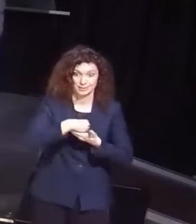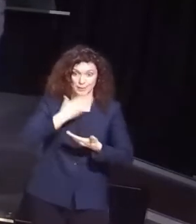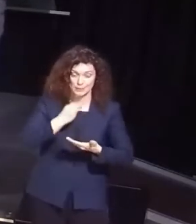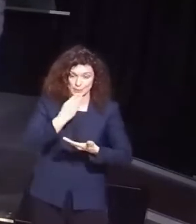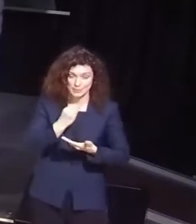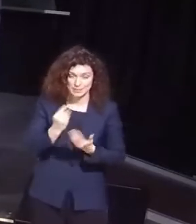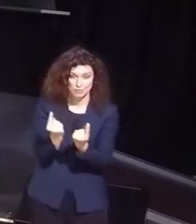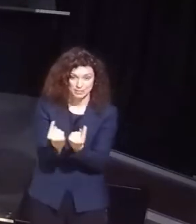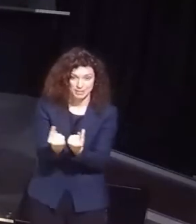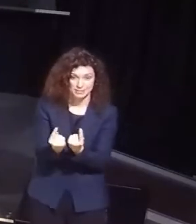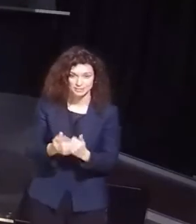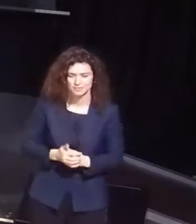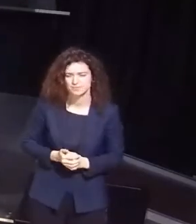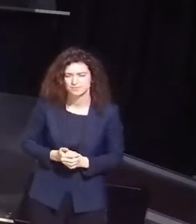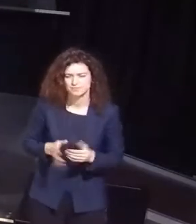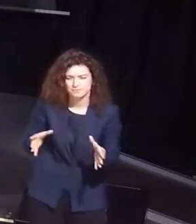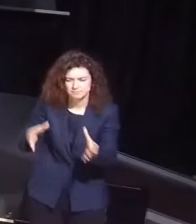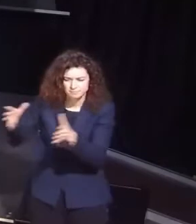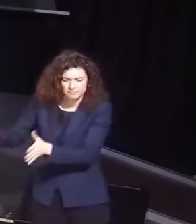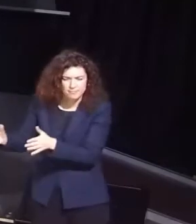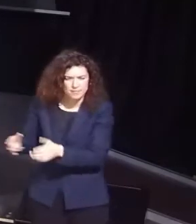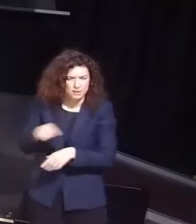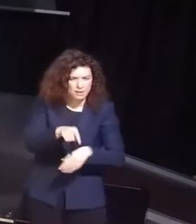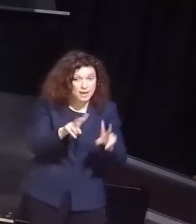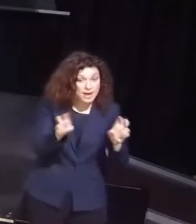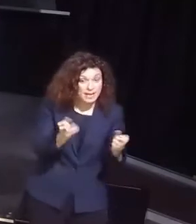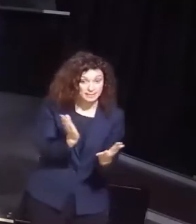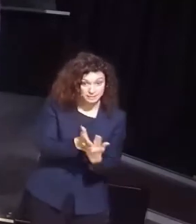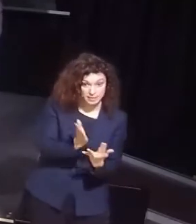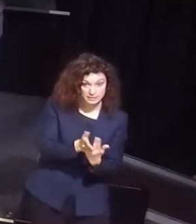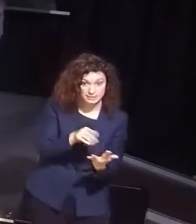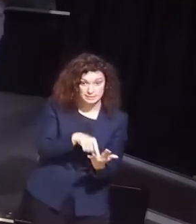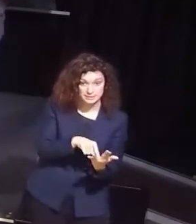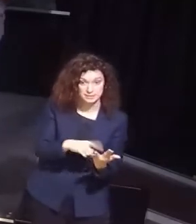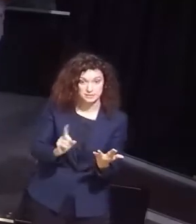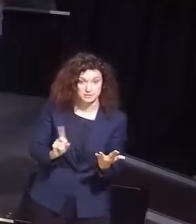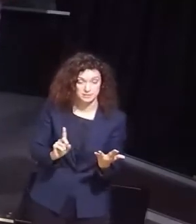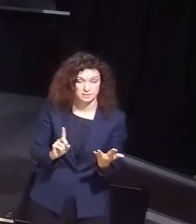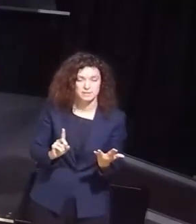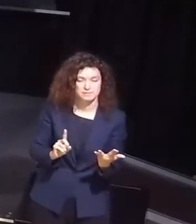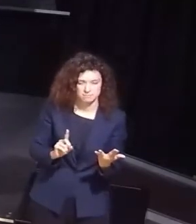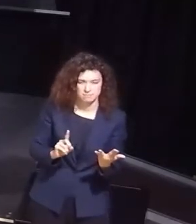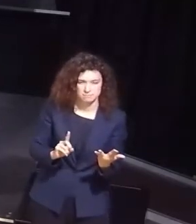How that differs from accessibility is that inclusive design is the process